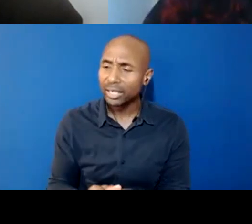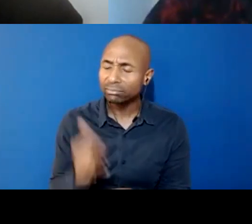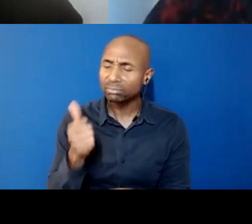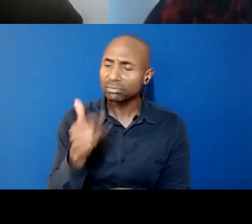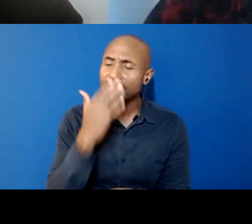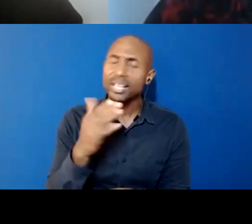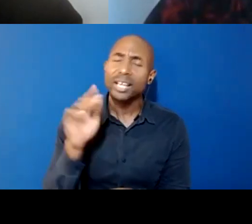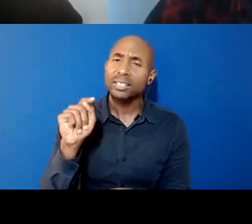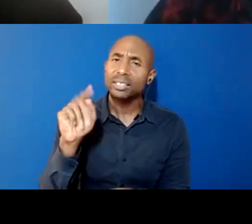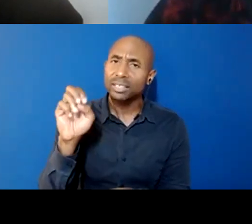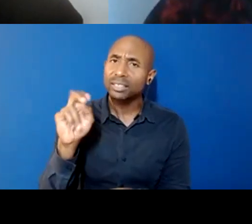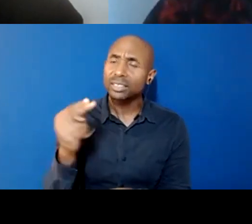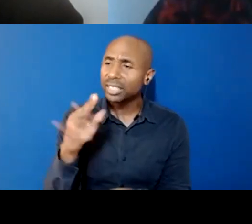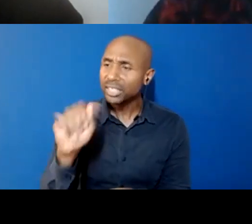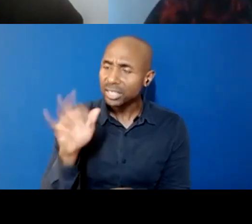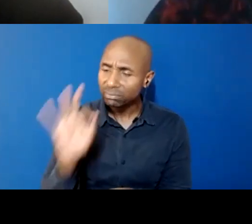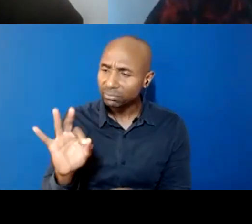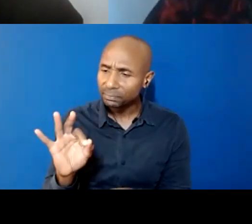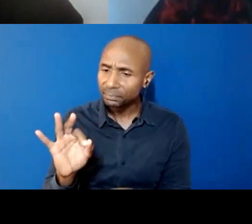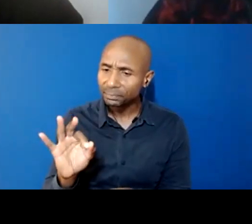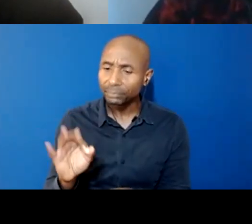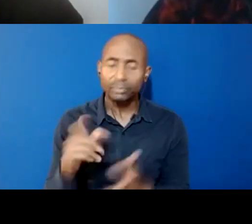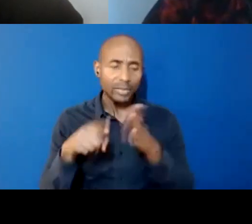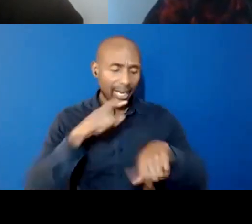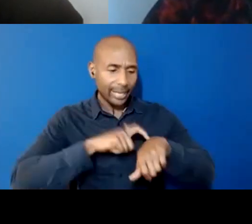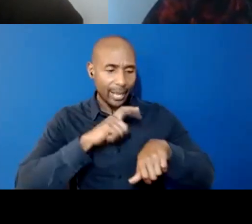We are now at 10 minutes to the end of the session.